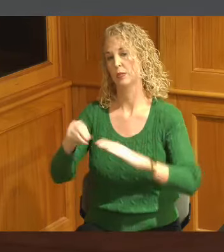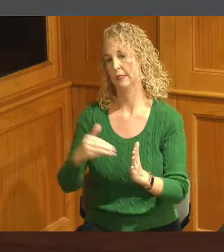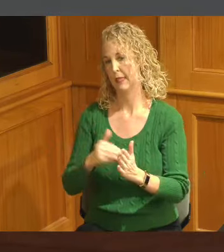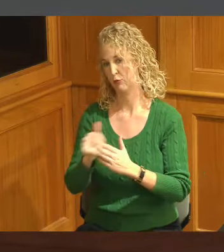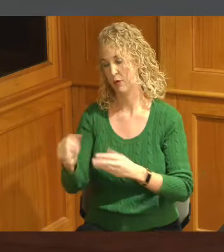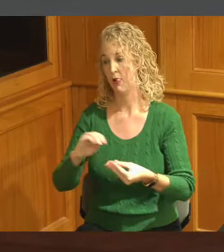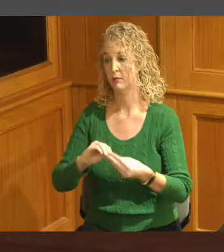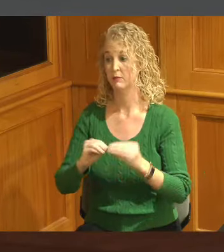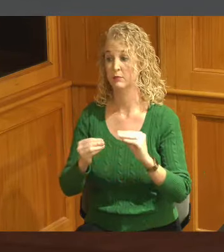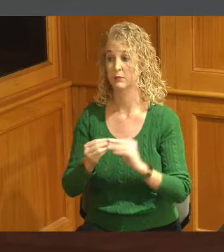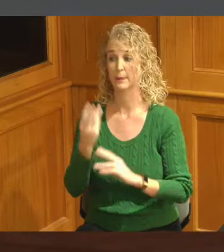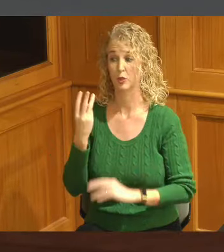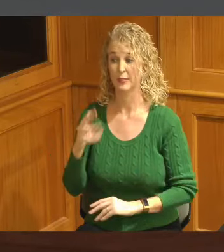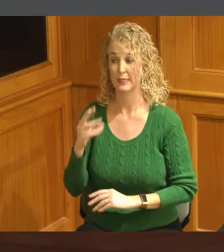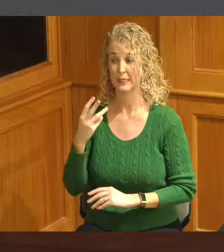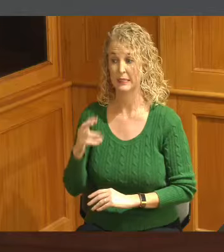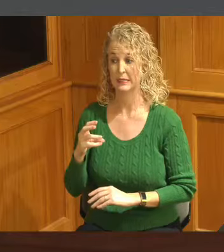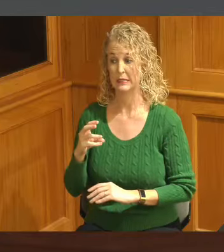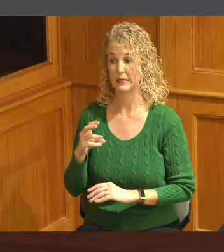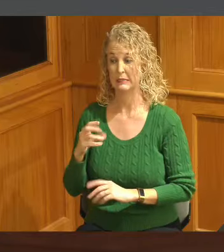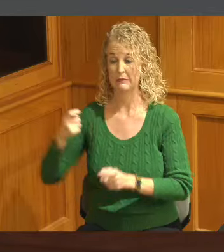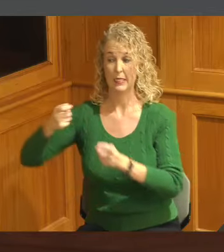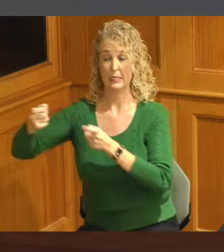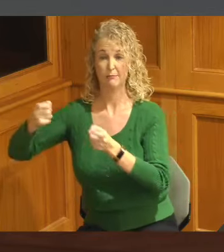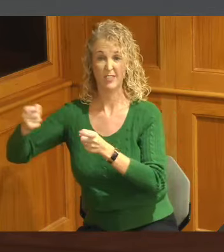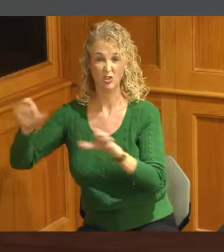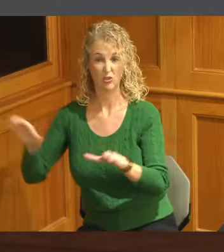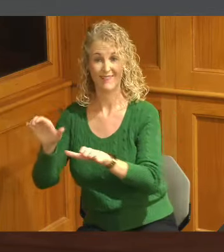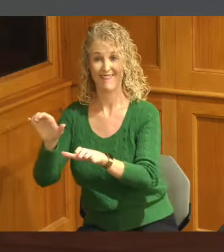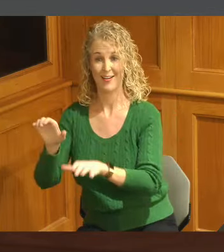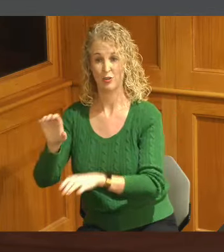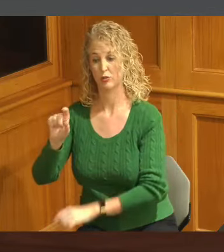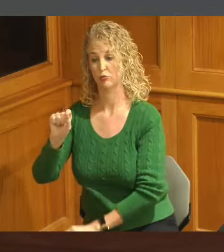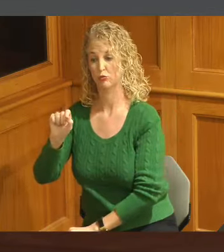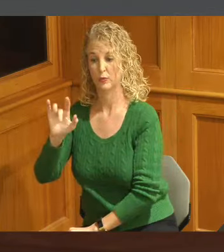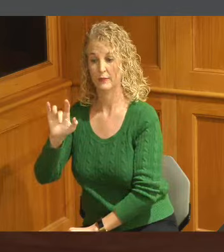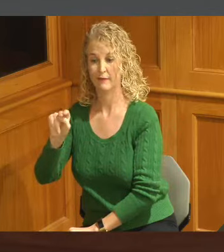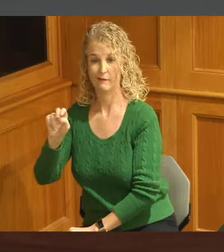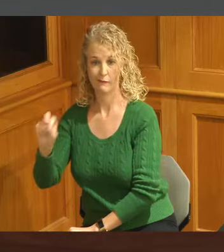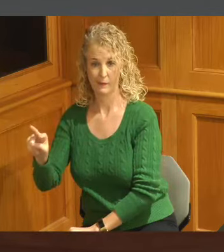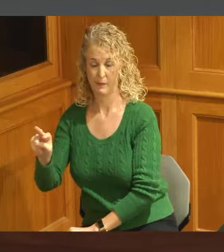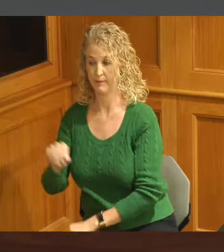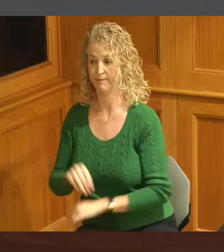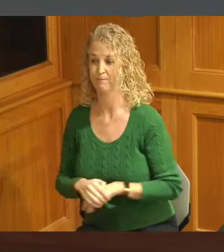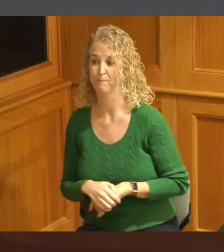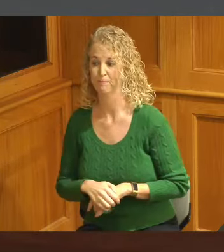item number 16 is the action of the Admin actions of the Administration for November of 2025. Item